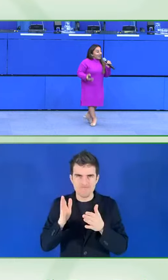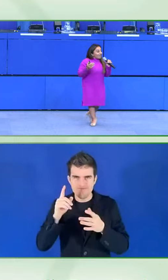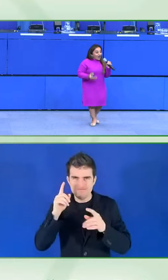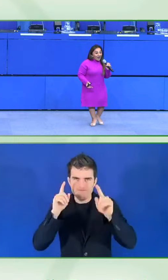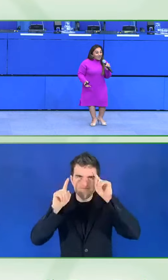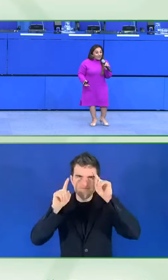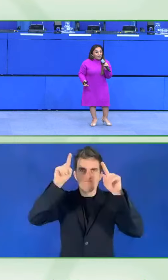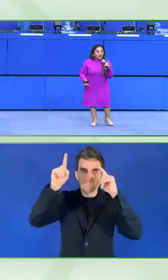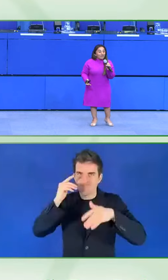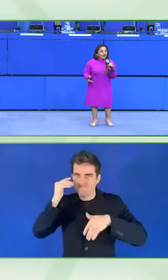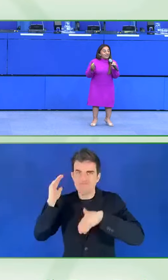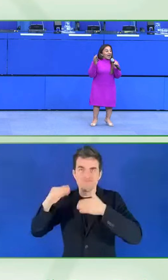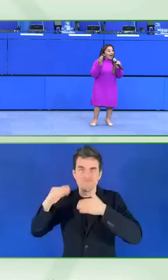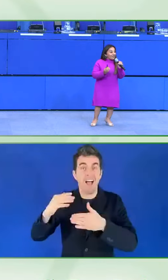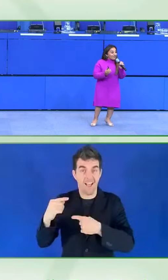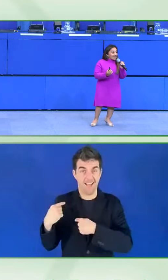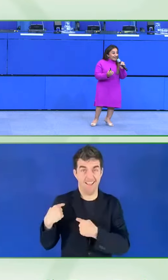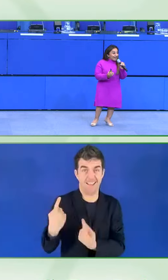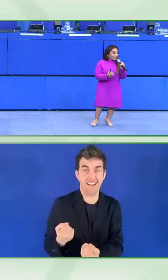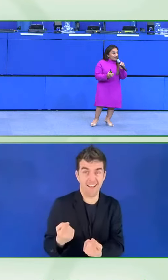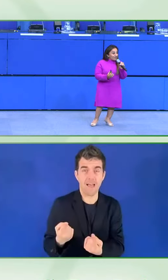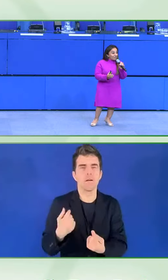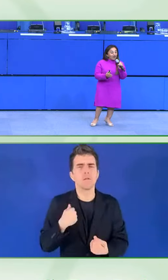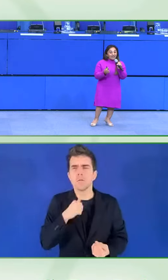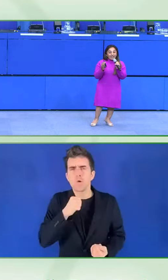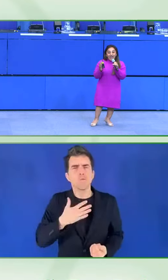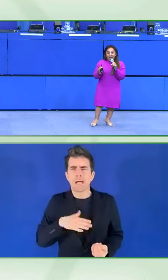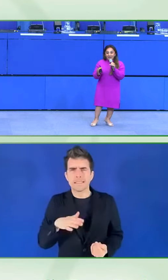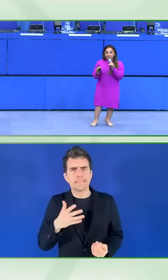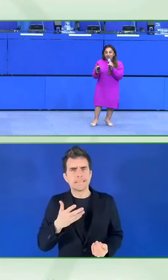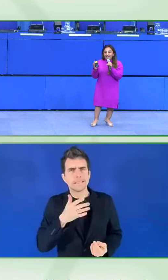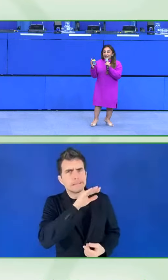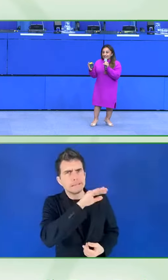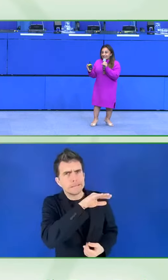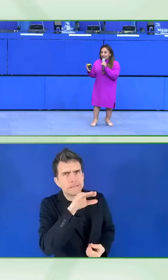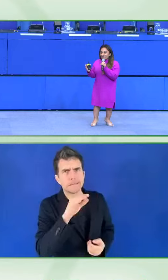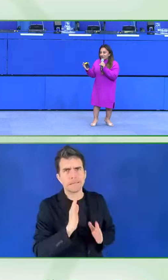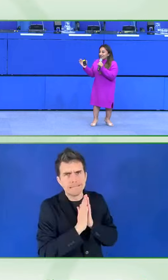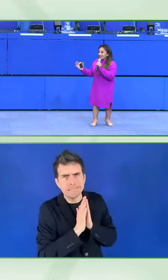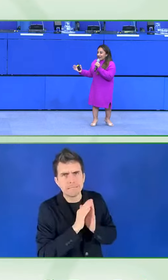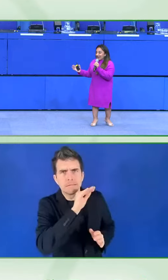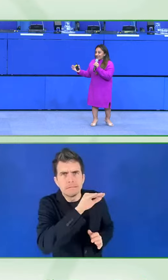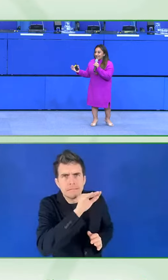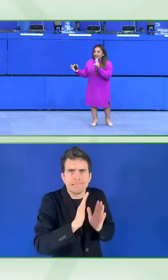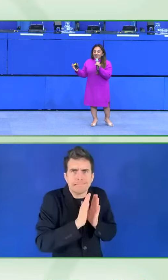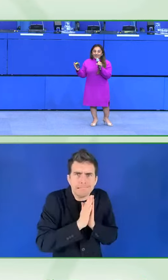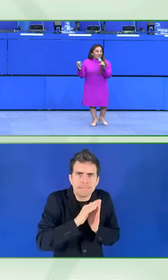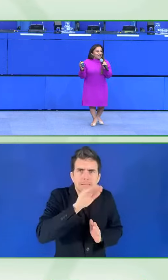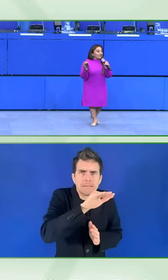I then went to a mainstream secondary school, I loved it, that is when I realised that I